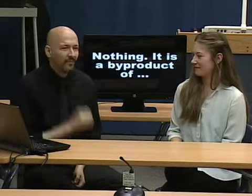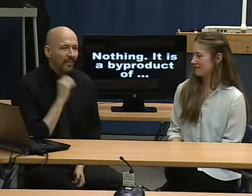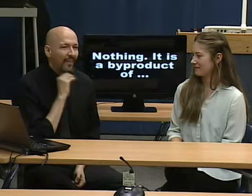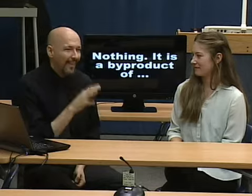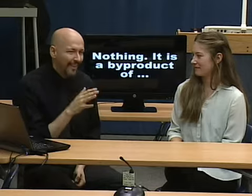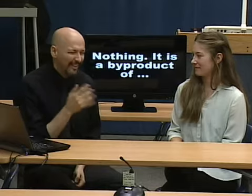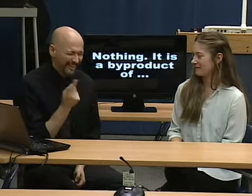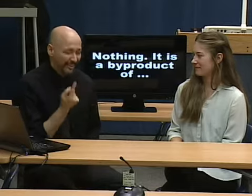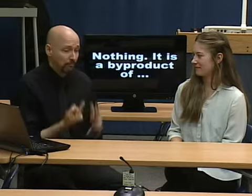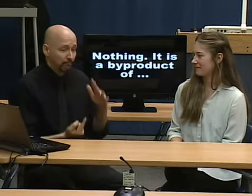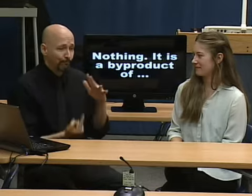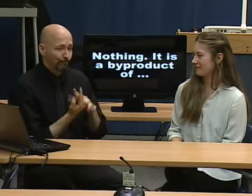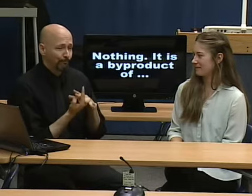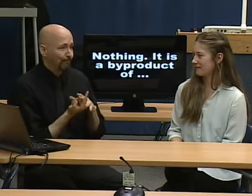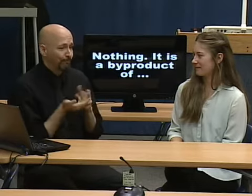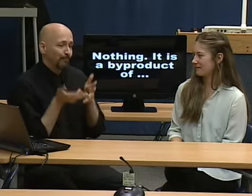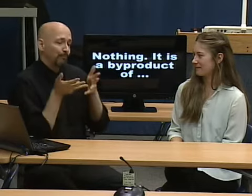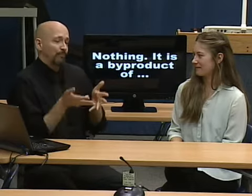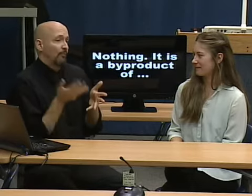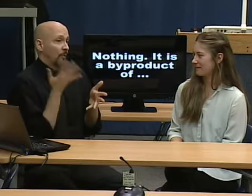Nothing. It just shows up. Is left behind.